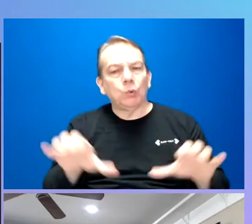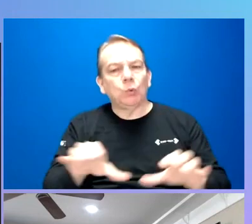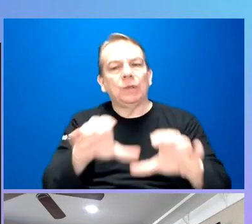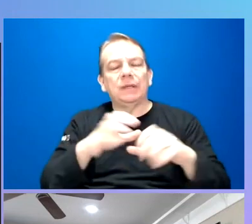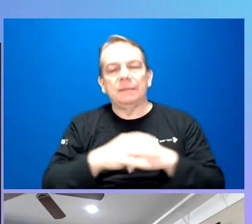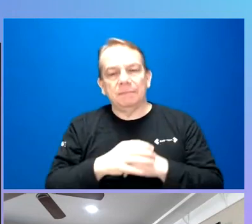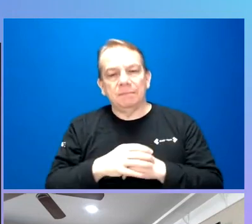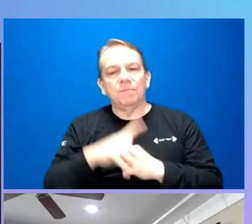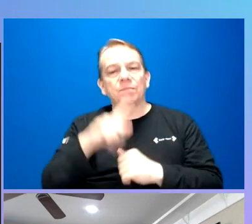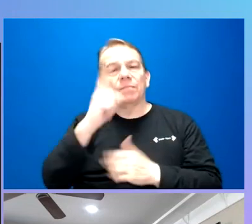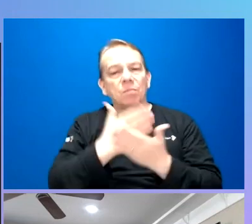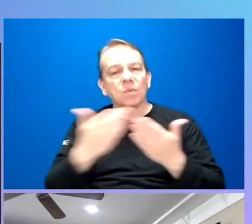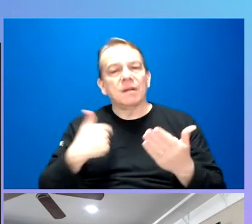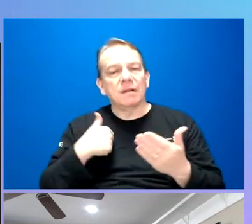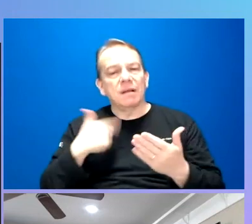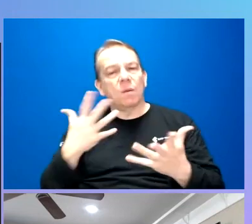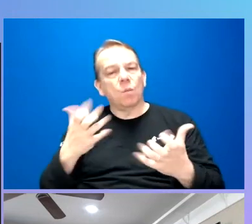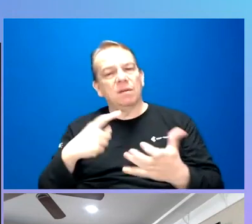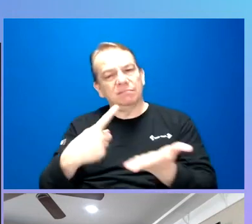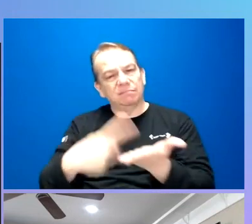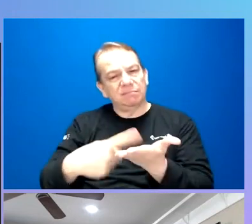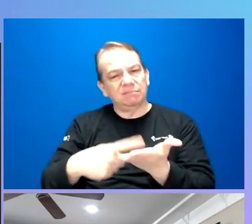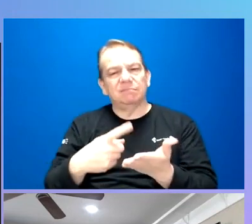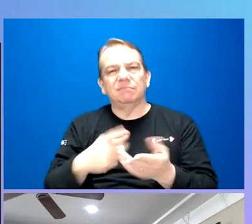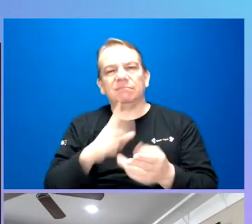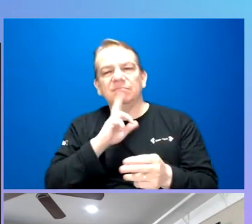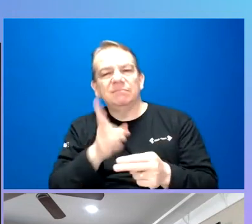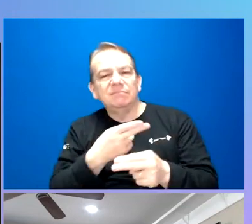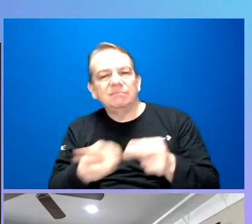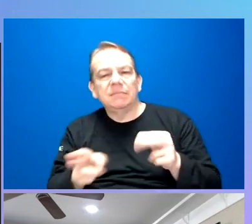did want to talk about real quick is many times when I was